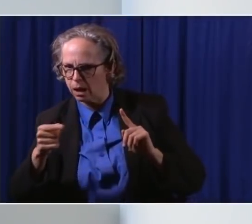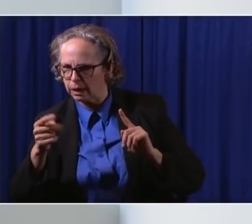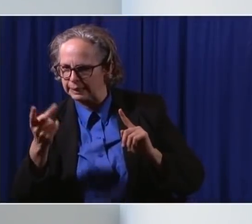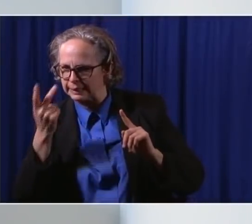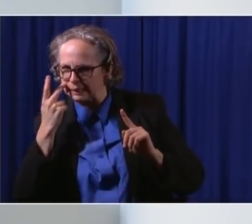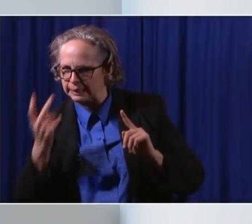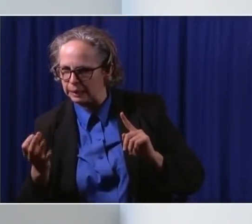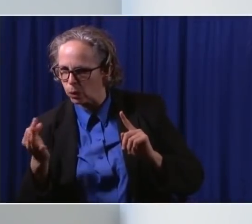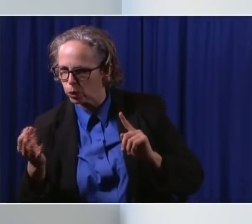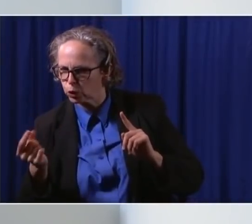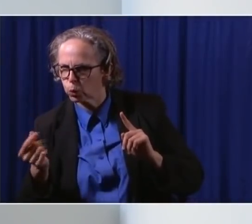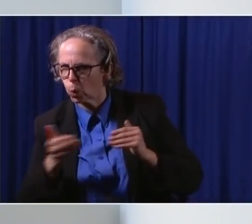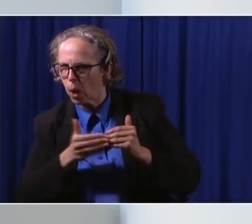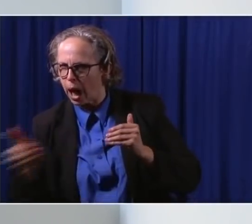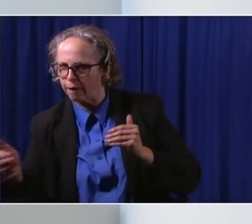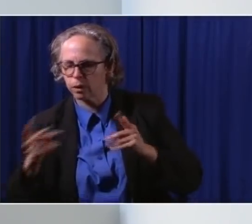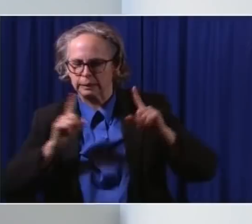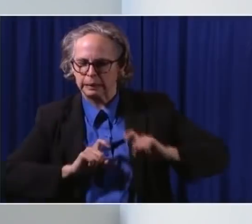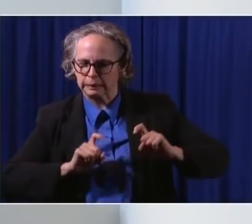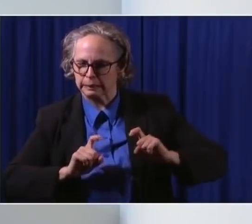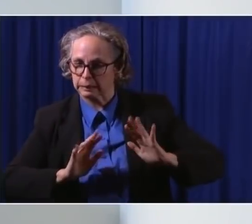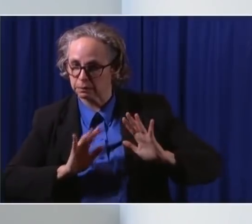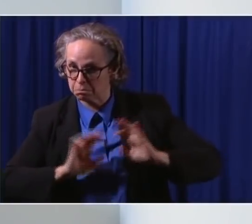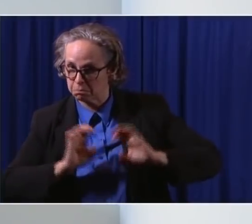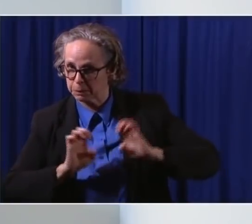AND ENDS ON JULY 15TH AND WE